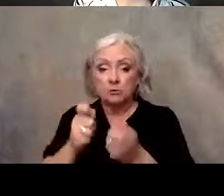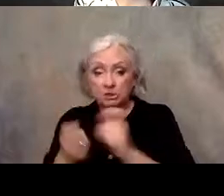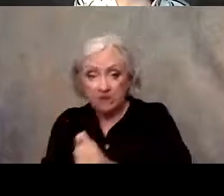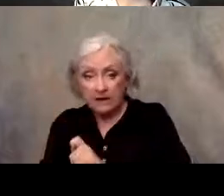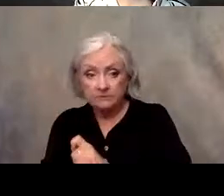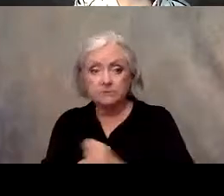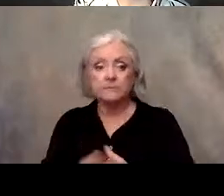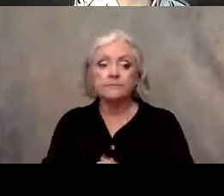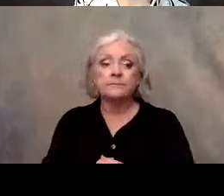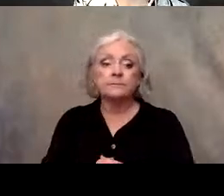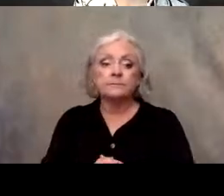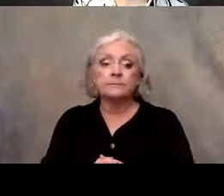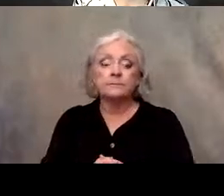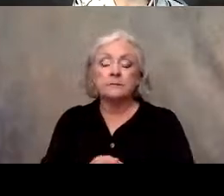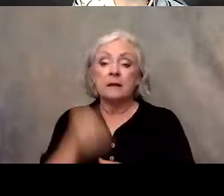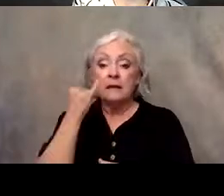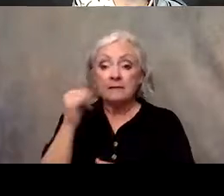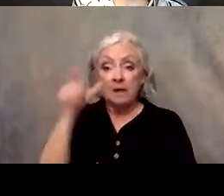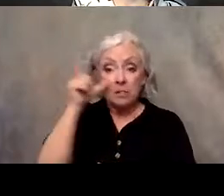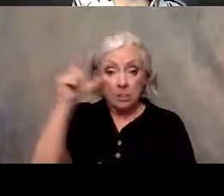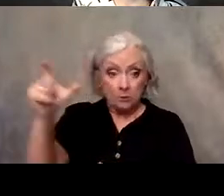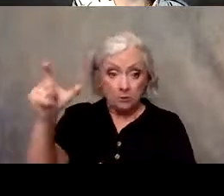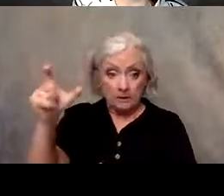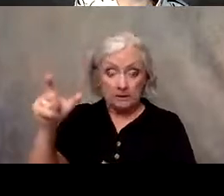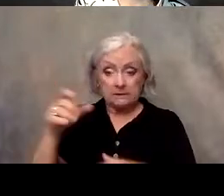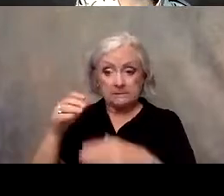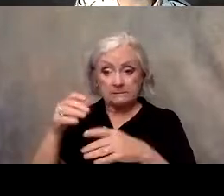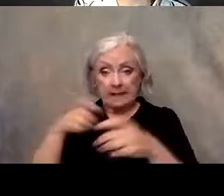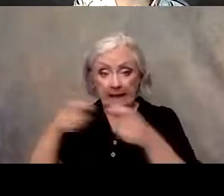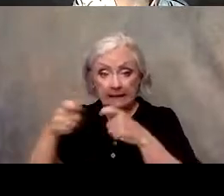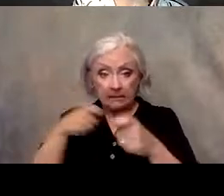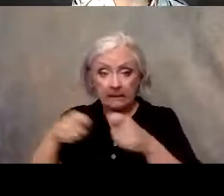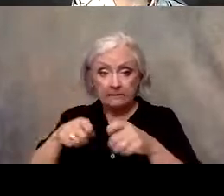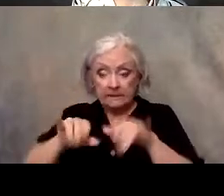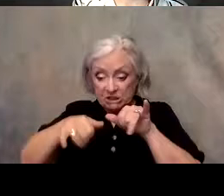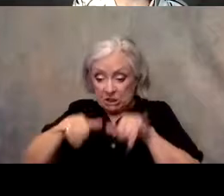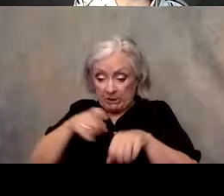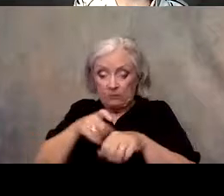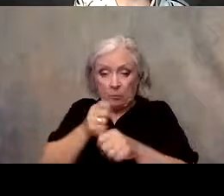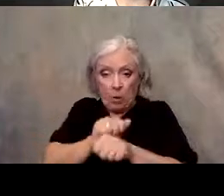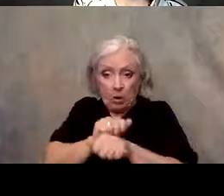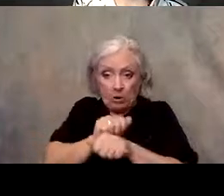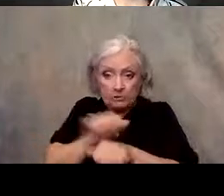Additionally, if LUNA is handling some of that engineering work on the back end, we're looking at time